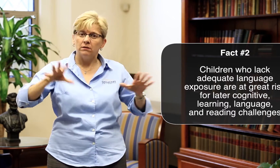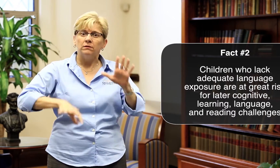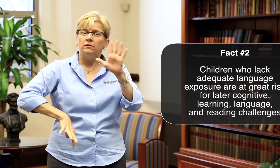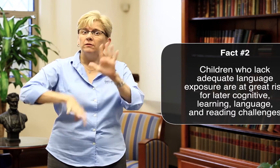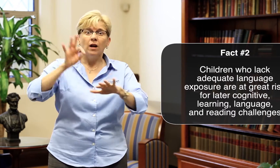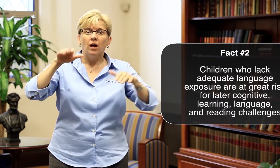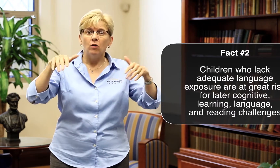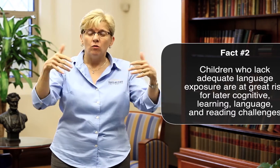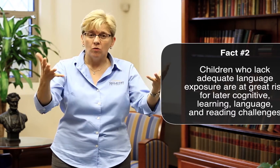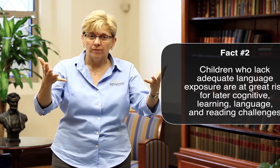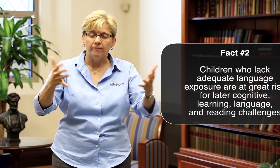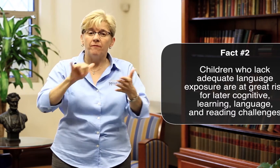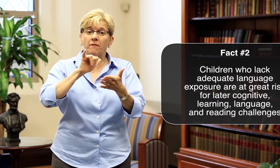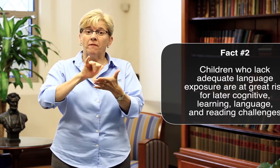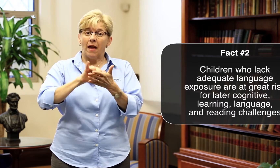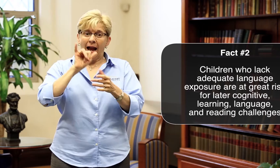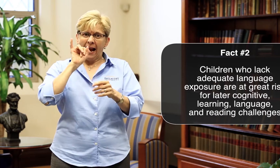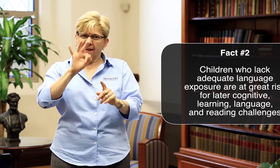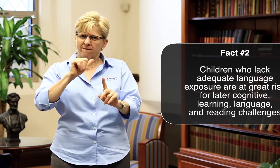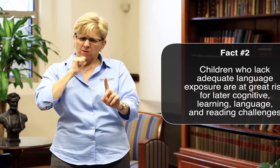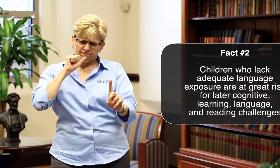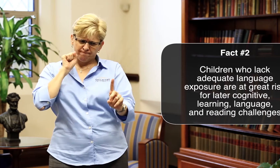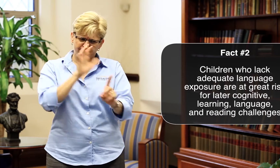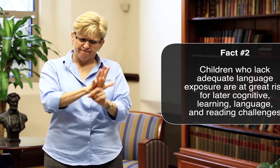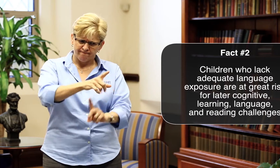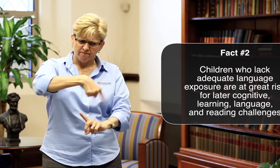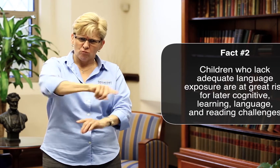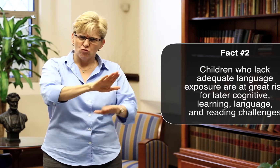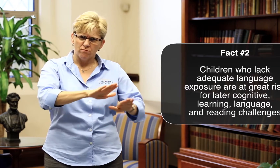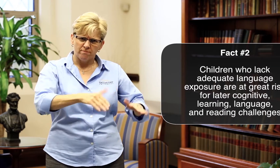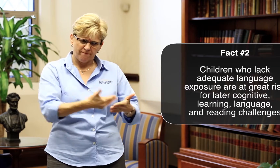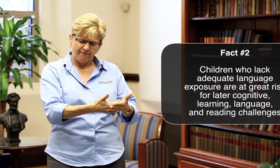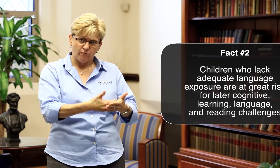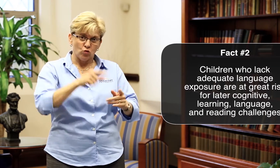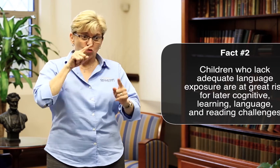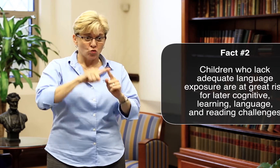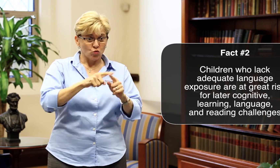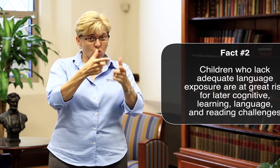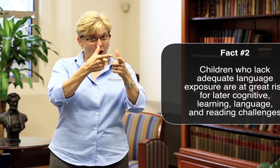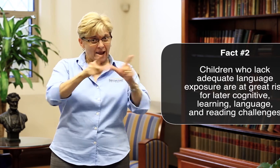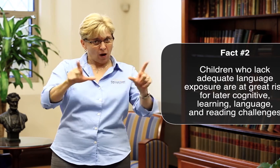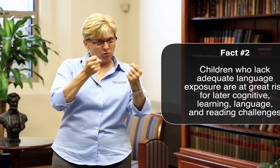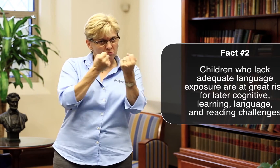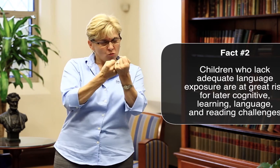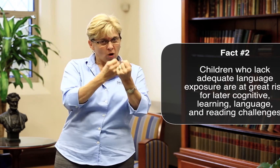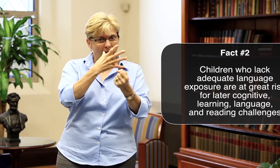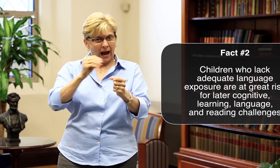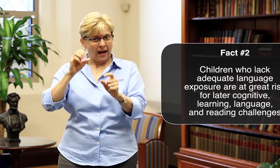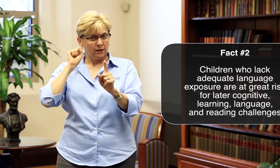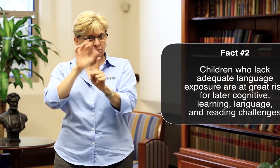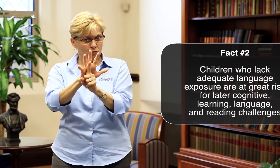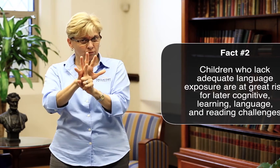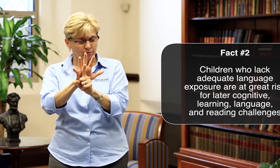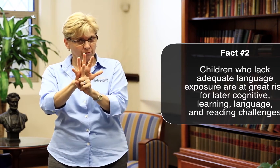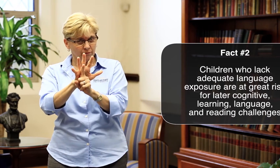have identified that children who lack adequate early language exposure